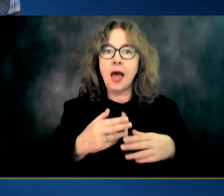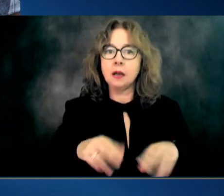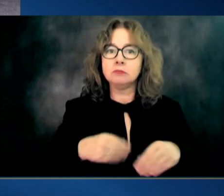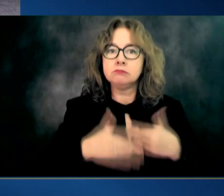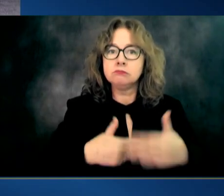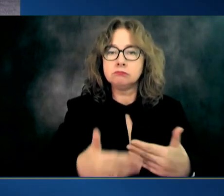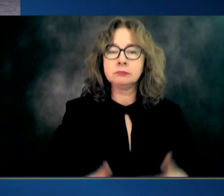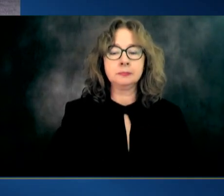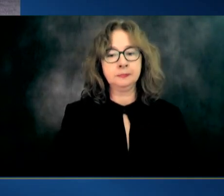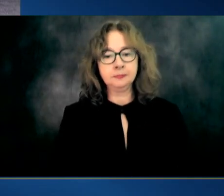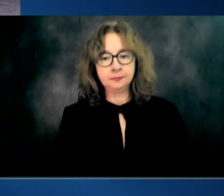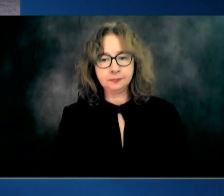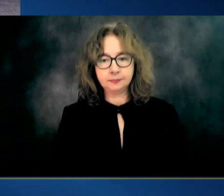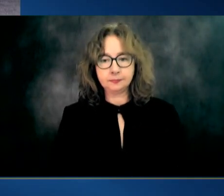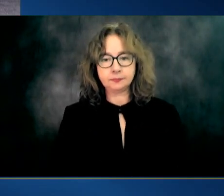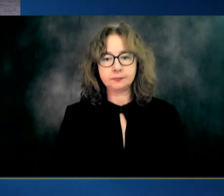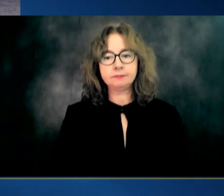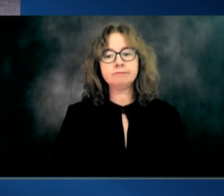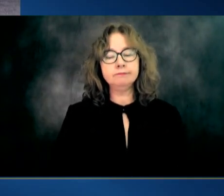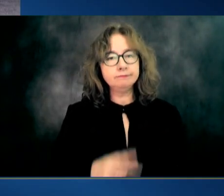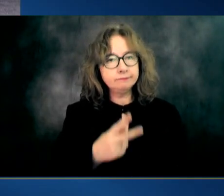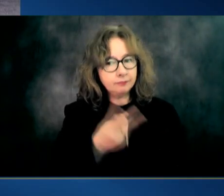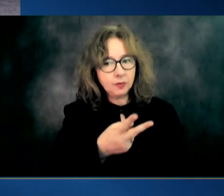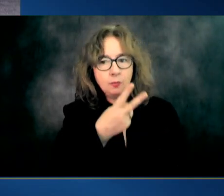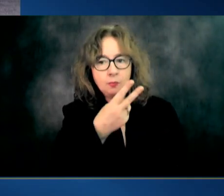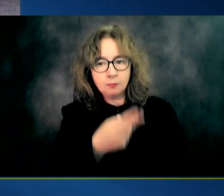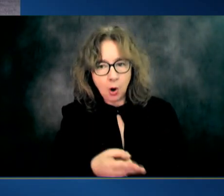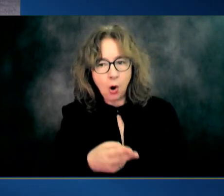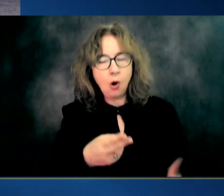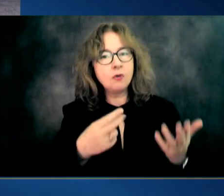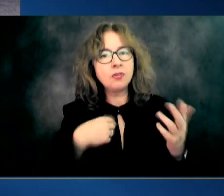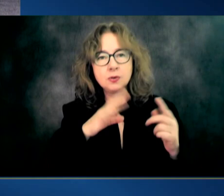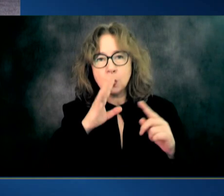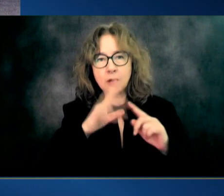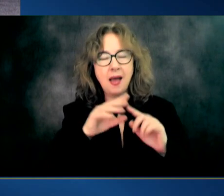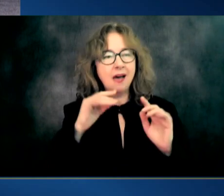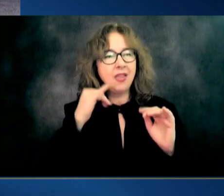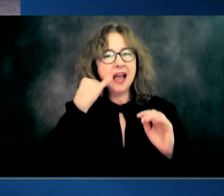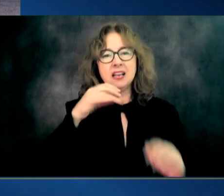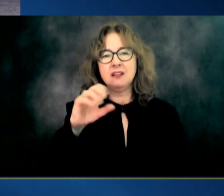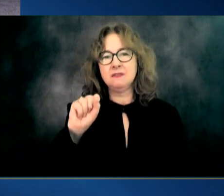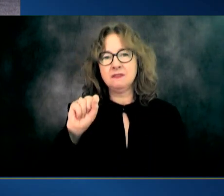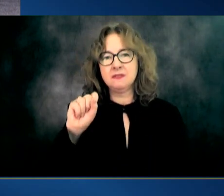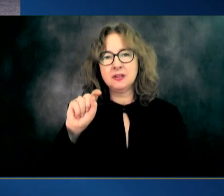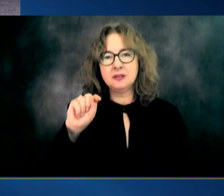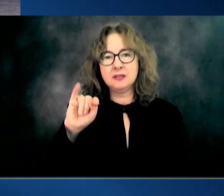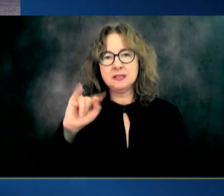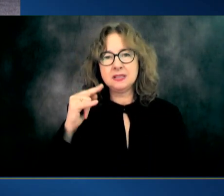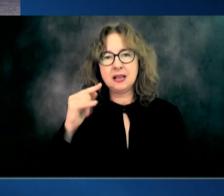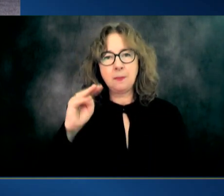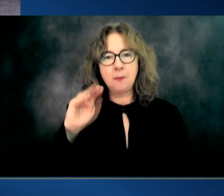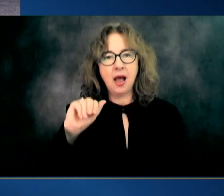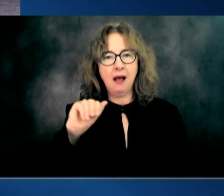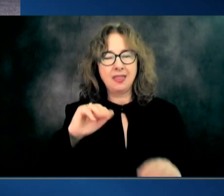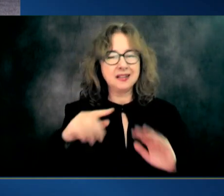Lydia Pecker: Both of you have talked about the role of stigma in sort of your knowledge and your lack of knowledge. Will you talk a little bit about that